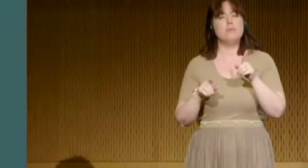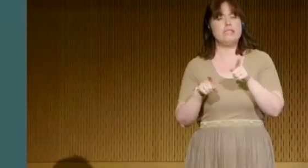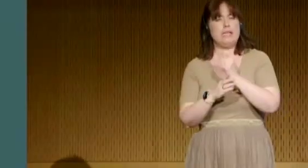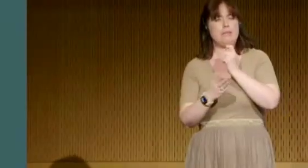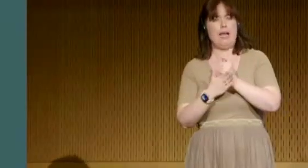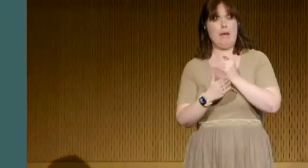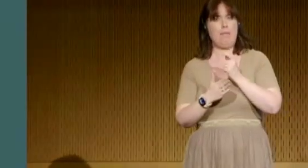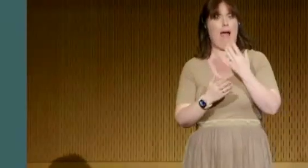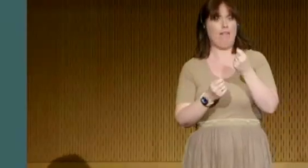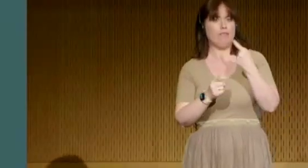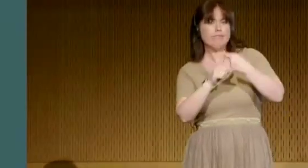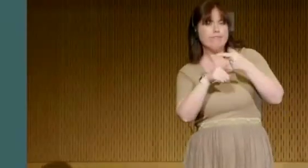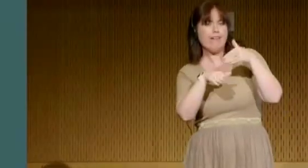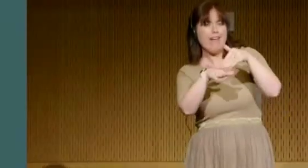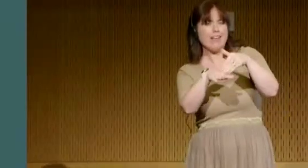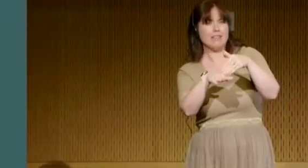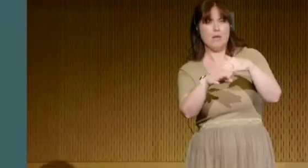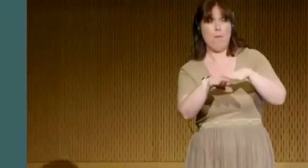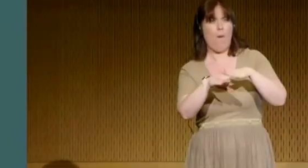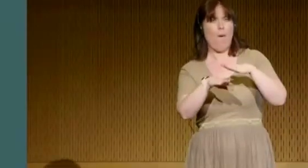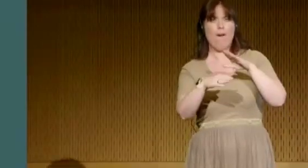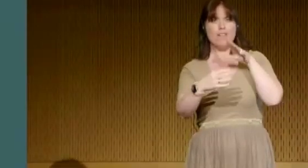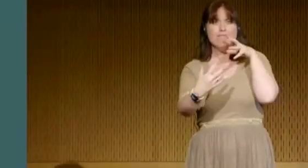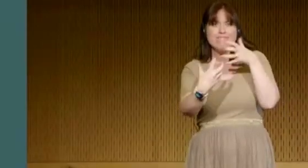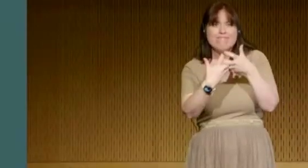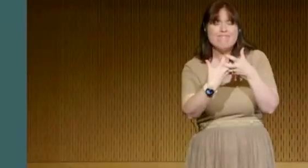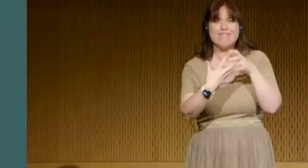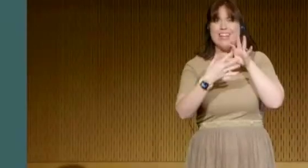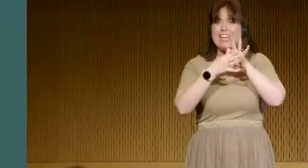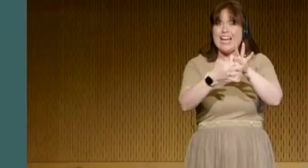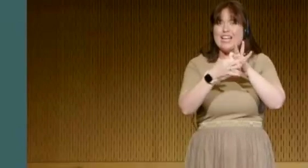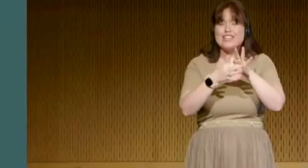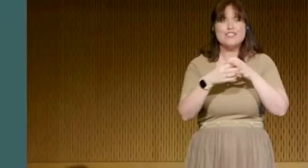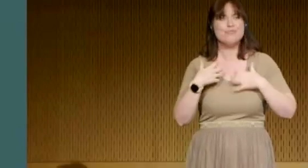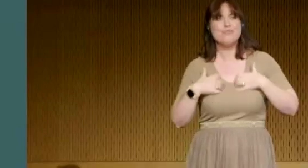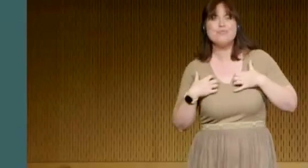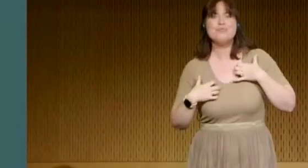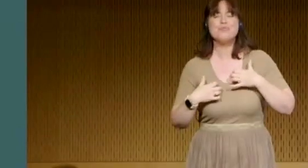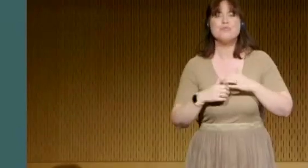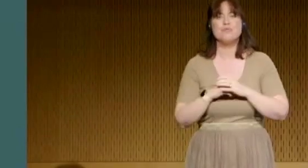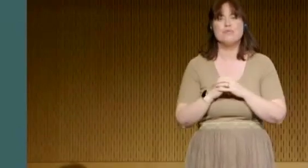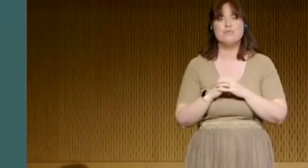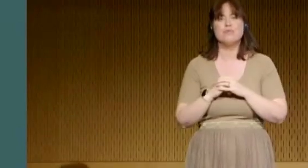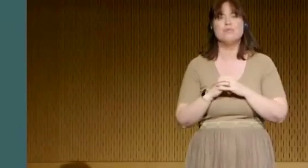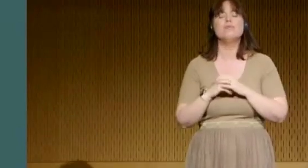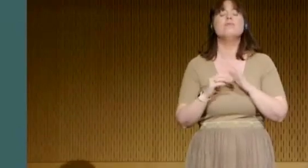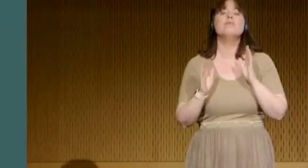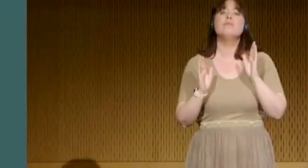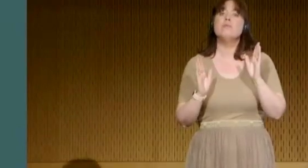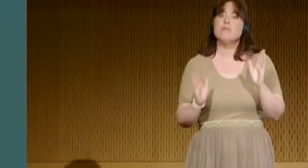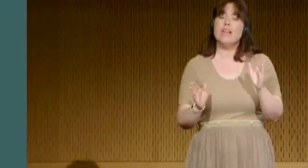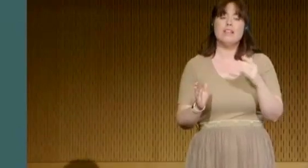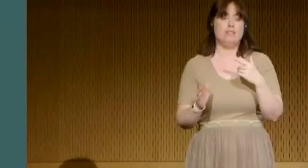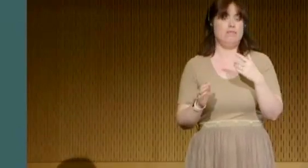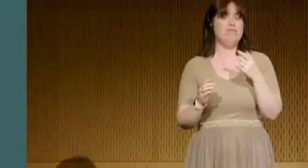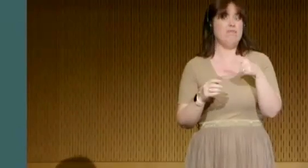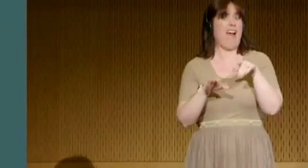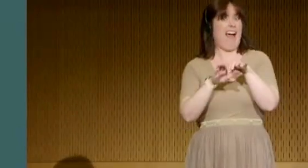engaging for the students that are in front of me? and you know we already are meeting a very diverse